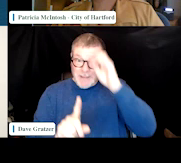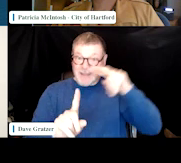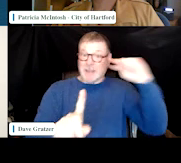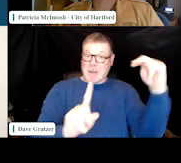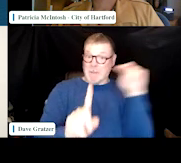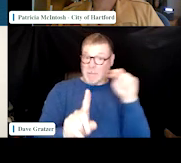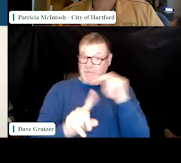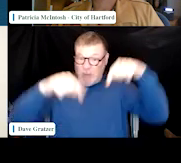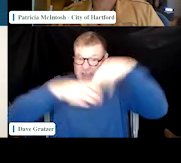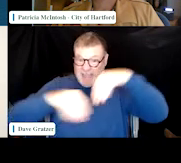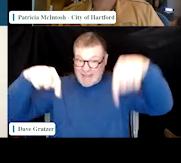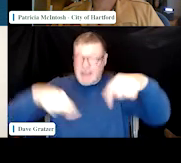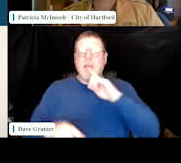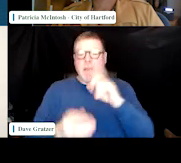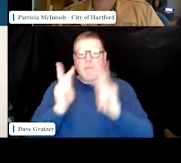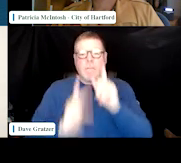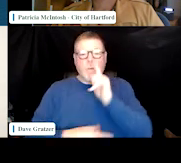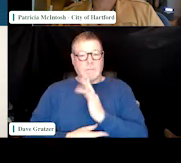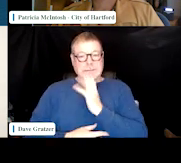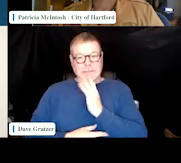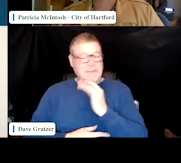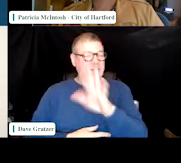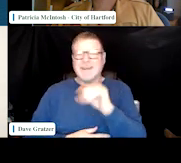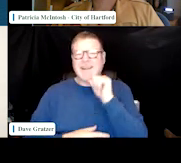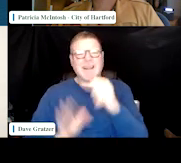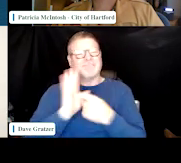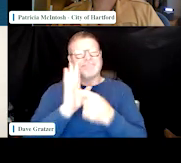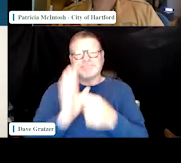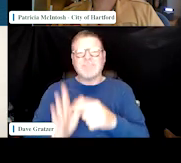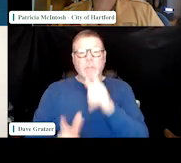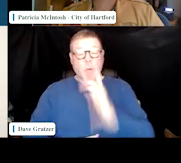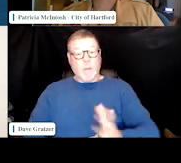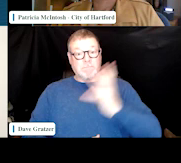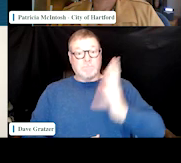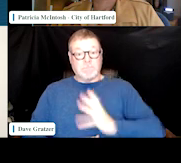are those of the authors and do not necessarily reflect the official positions